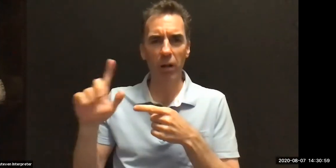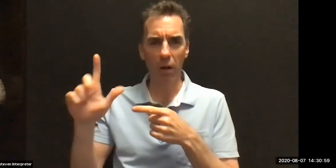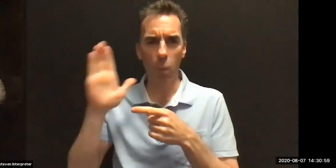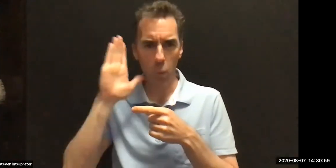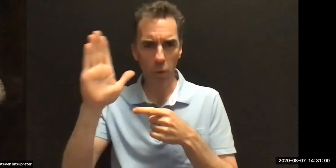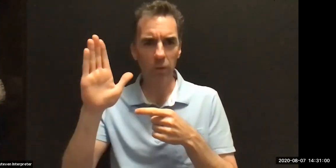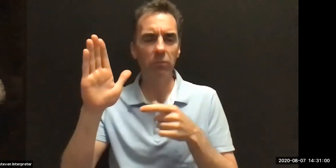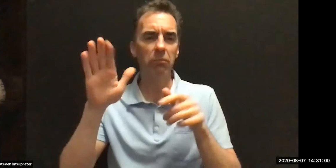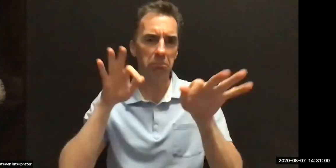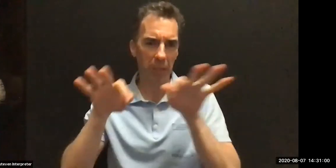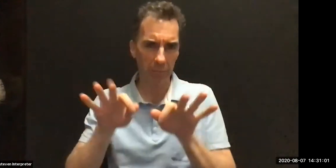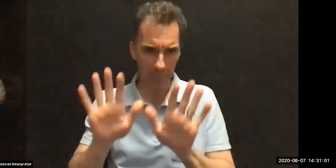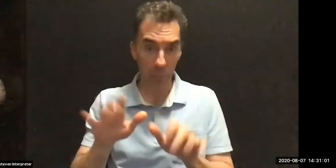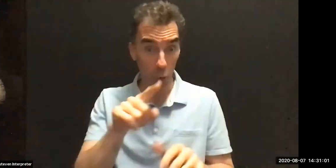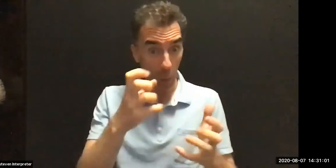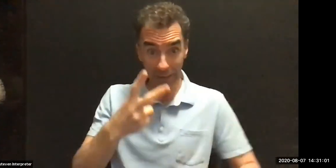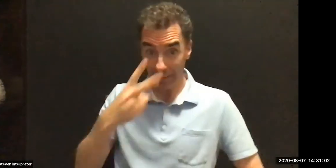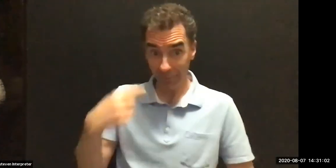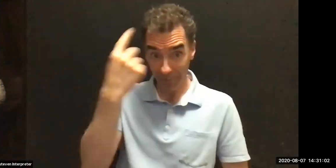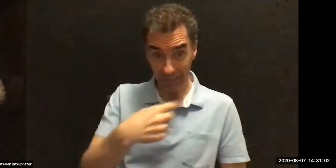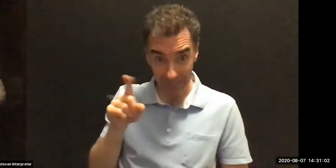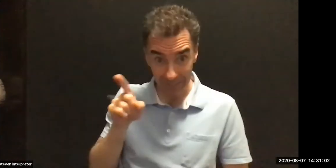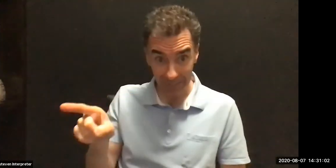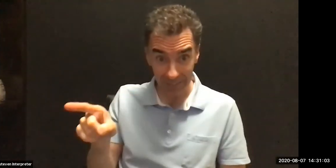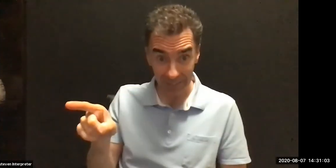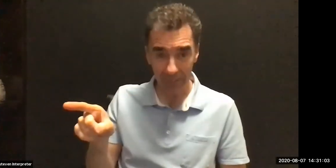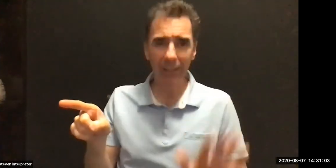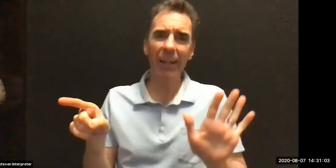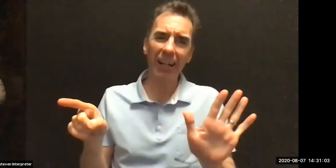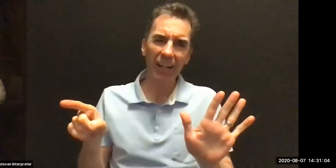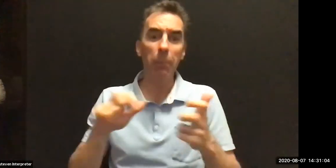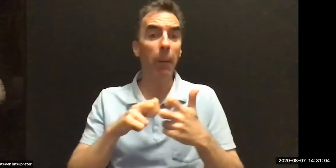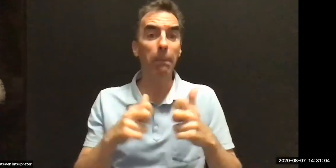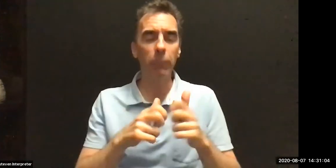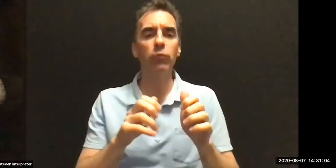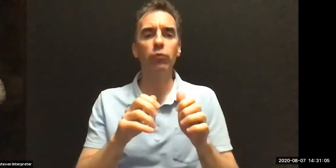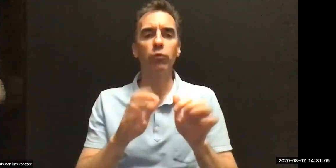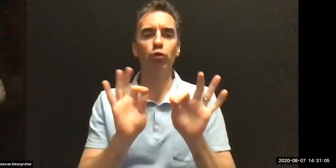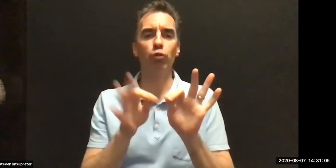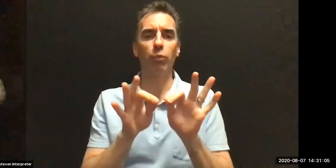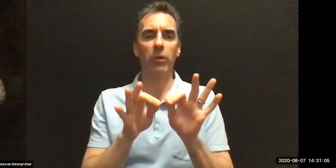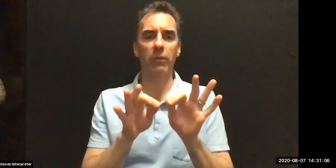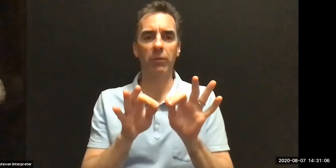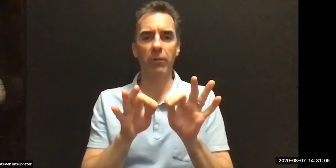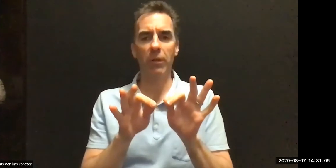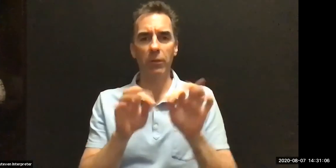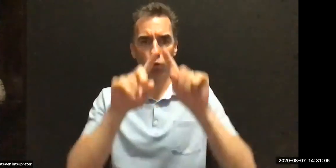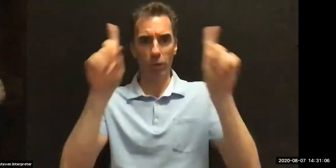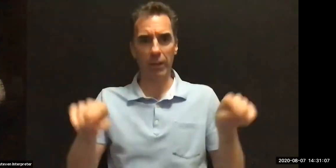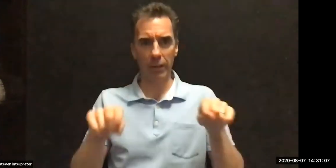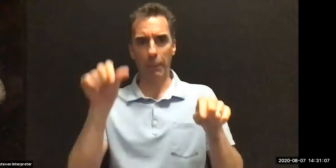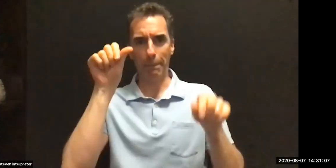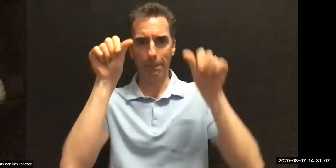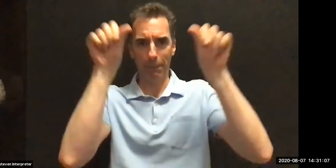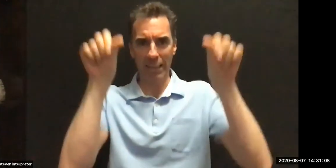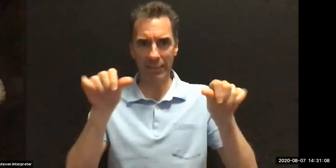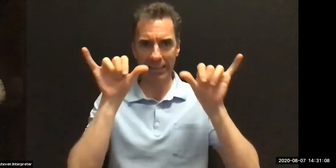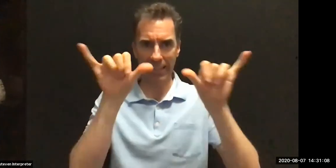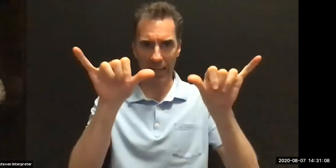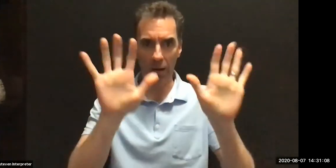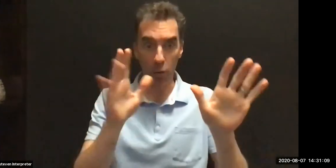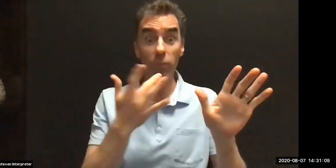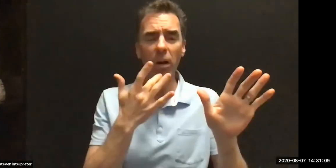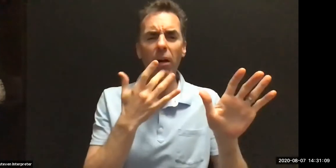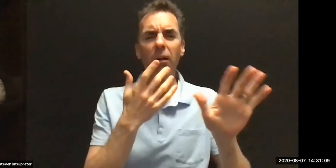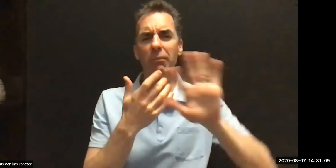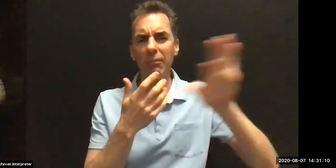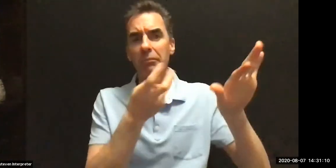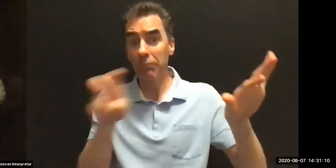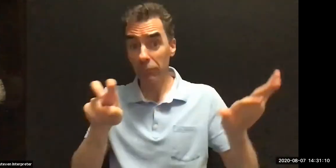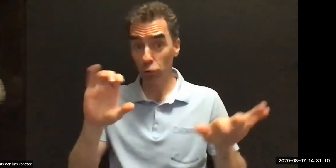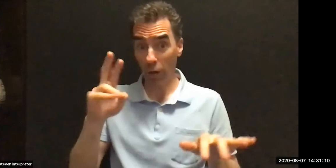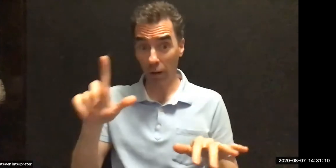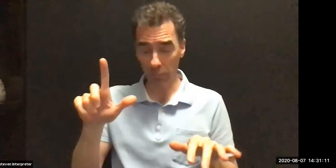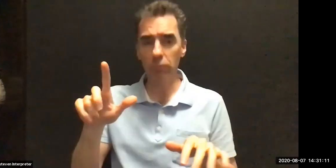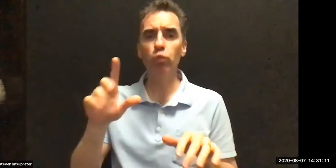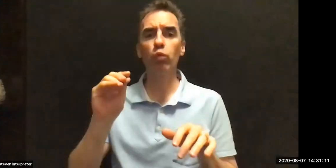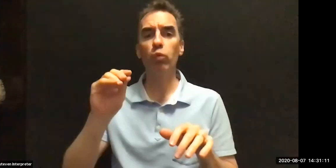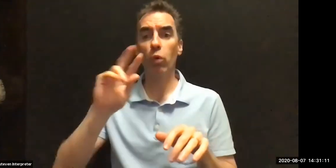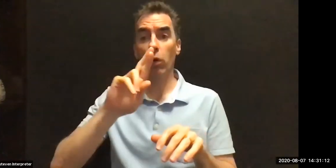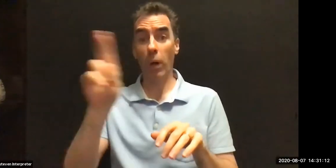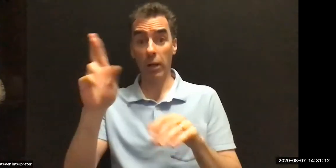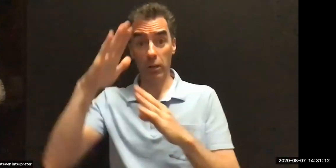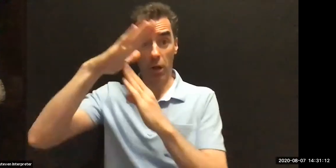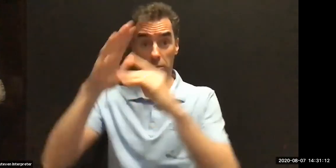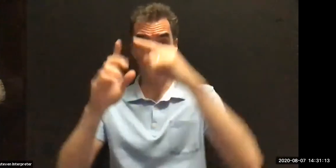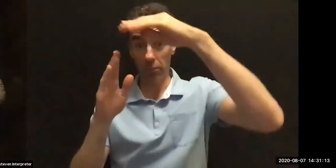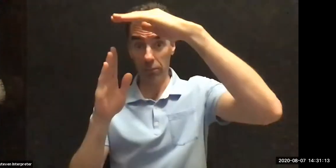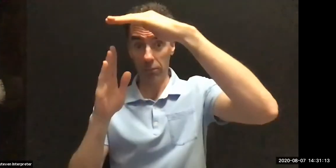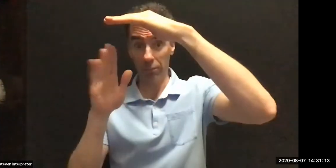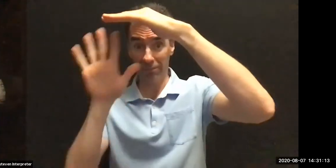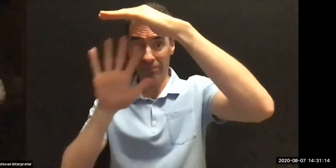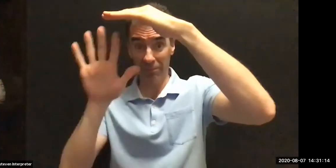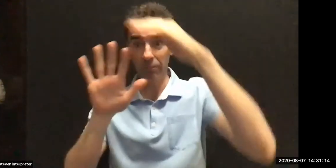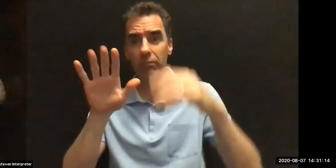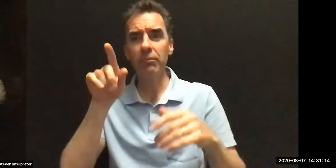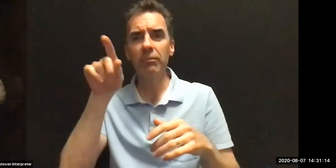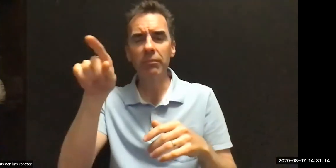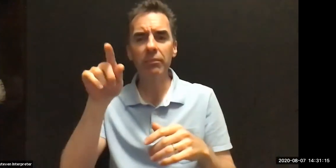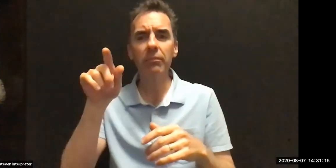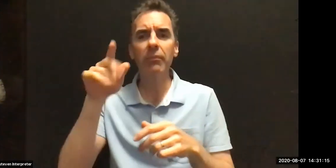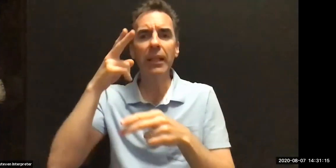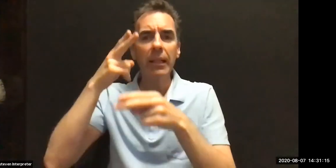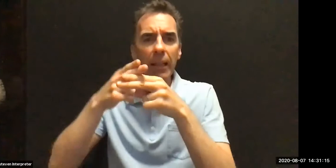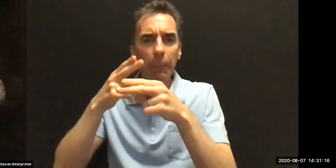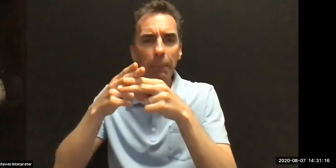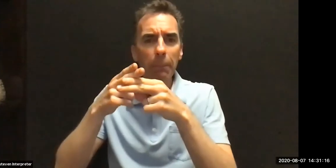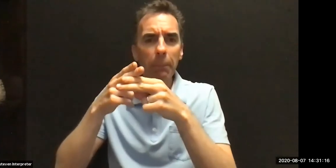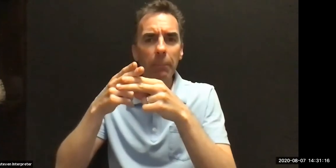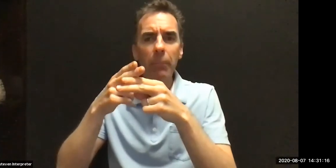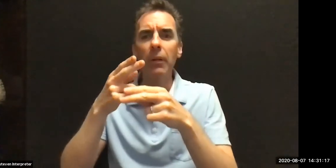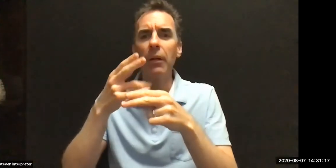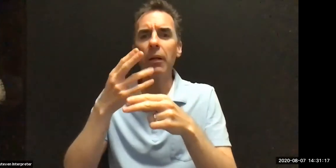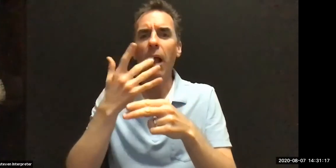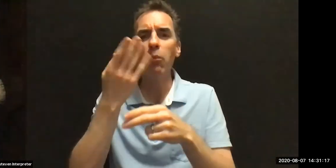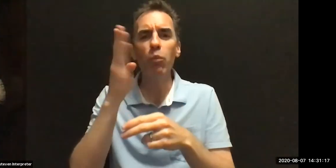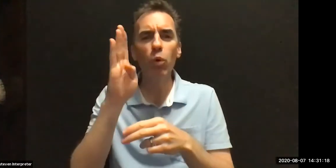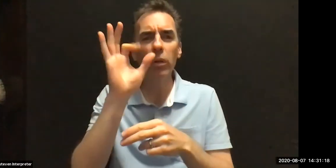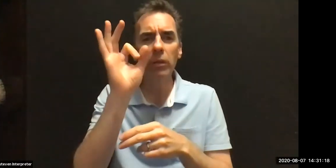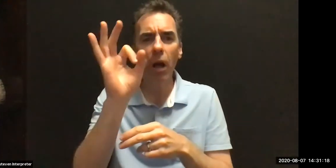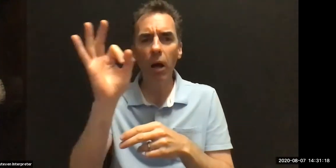Susi Nitzel: If you want to see Chanel I interpreters screen has been pin, but if you want to see Chanel, you need to go. Go to the top and right next to her picture her video her name. There's a it comes up as a little blue dot, dot, dot. I think you can pan her video